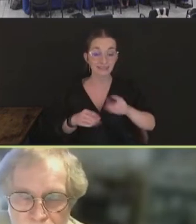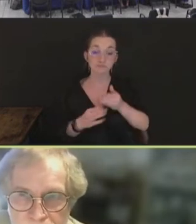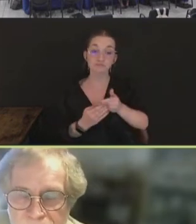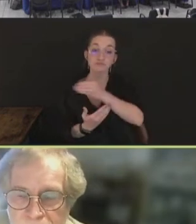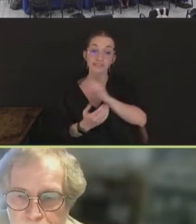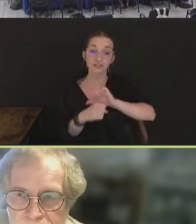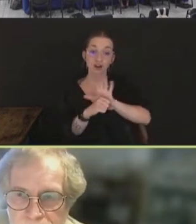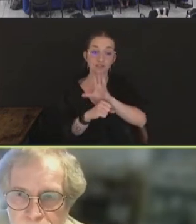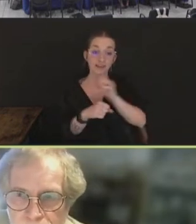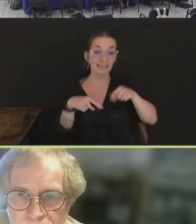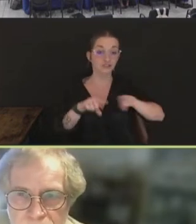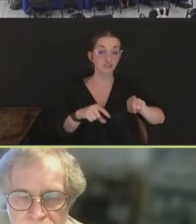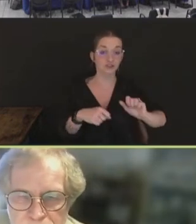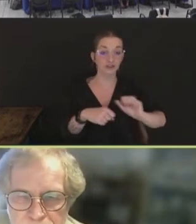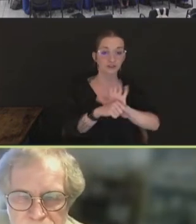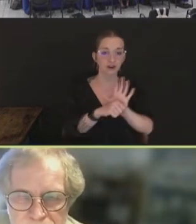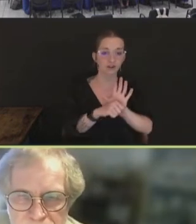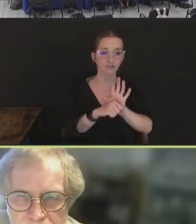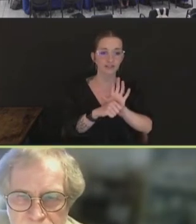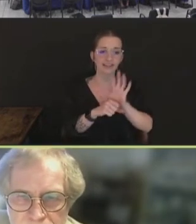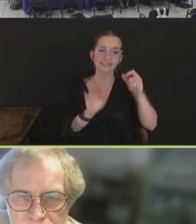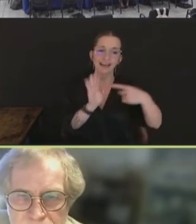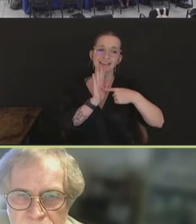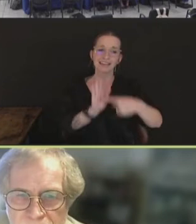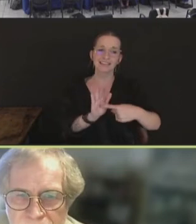of the campaigns they were doing. Next, please.